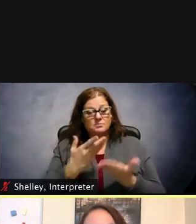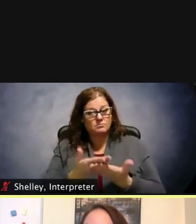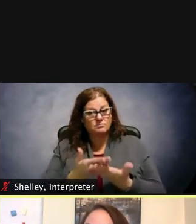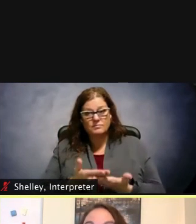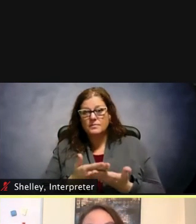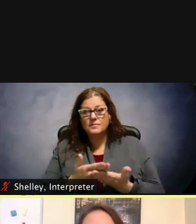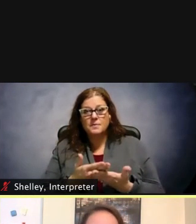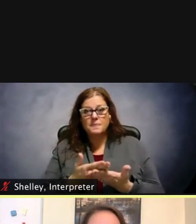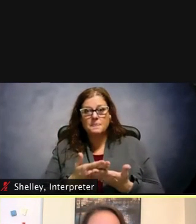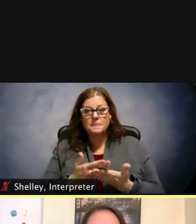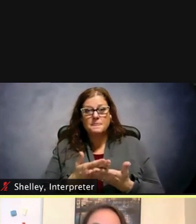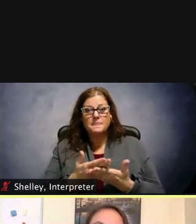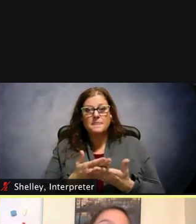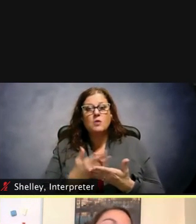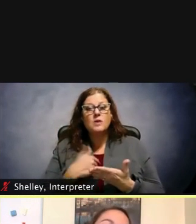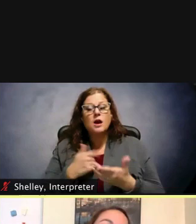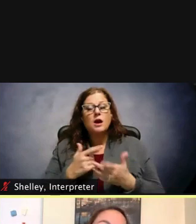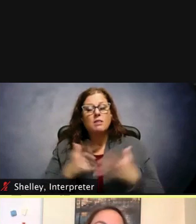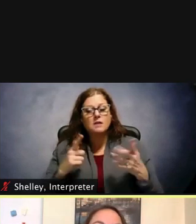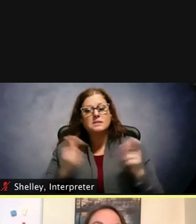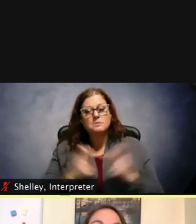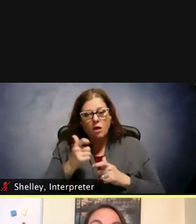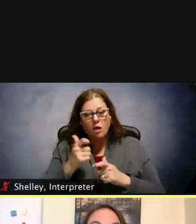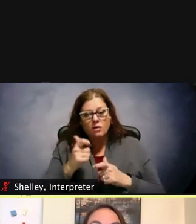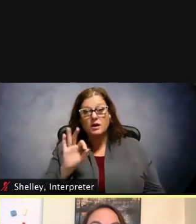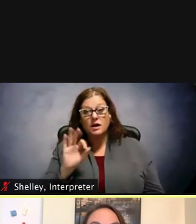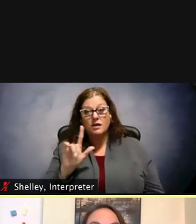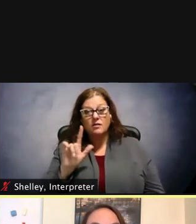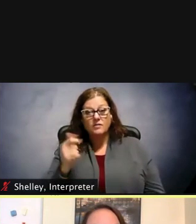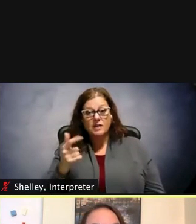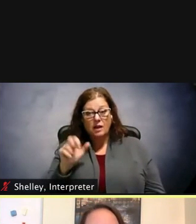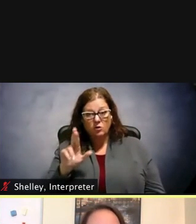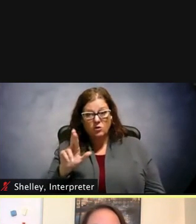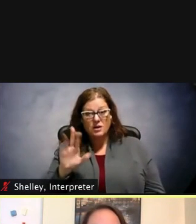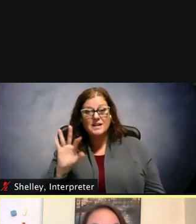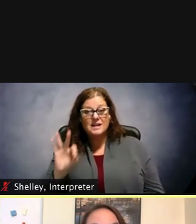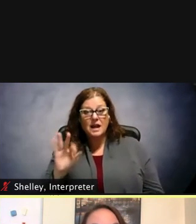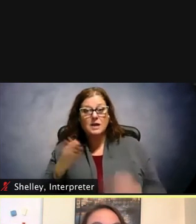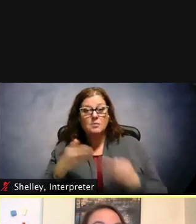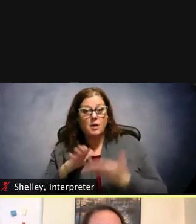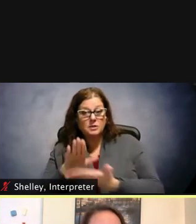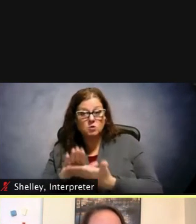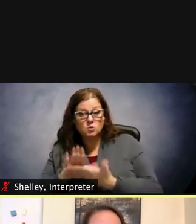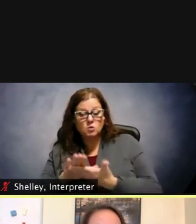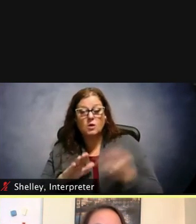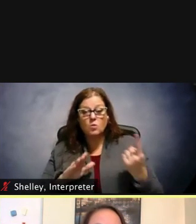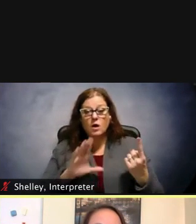we are much much smaller. Flagler does have nine public schools and we have one charter school. So,